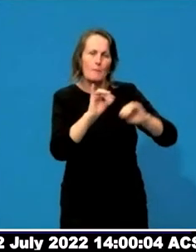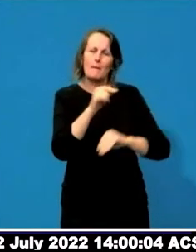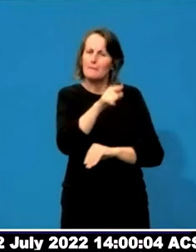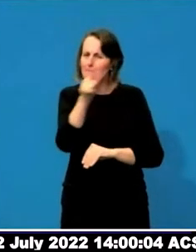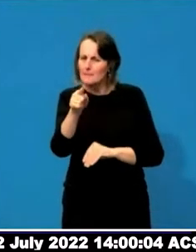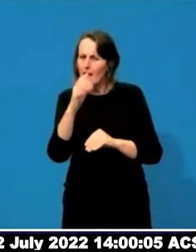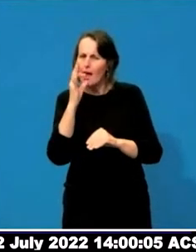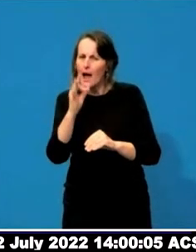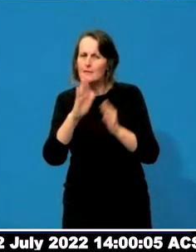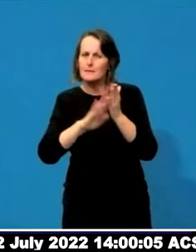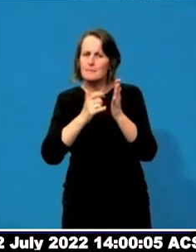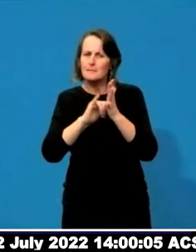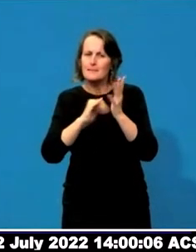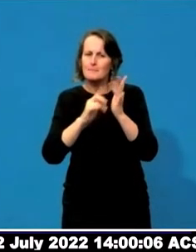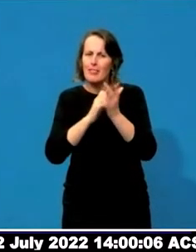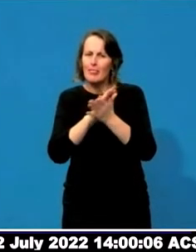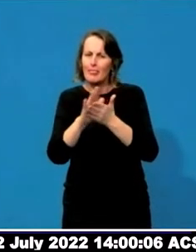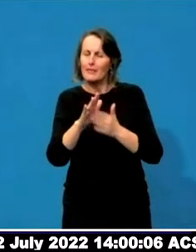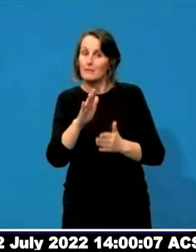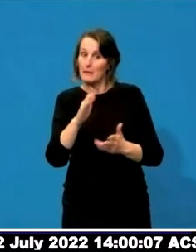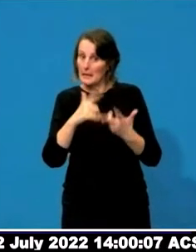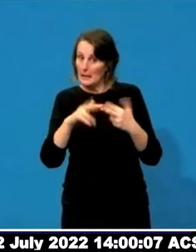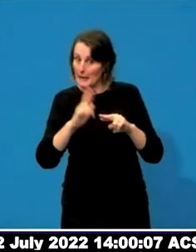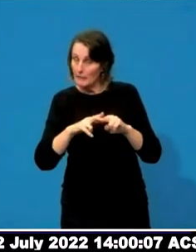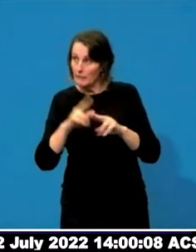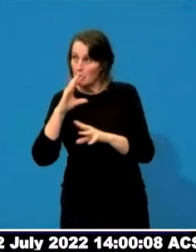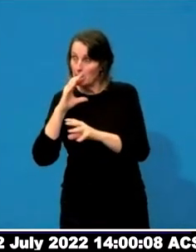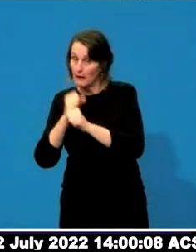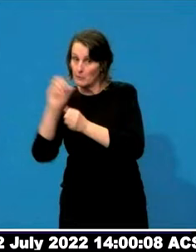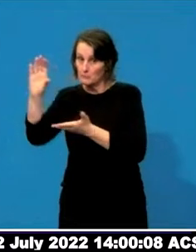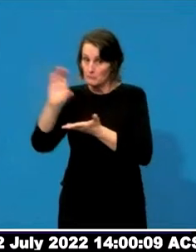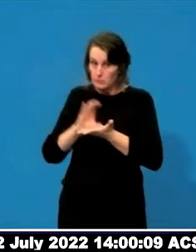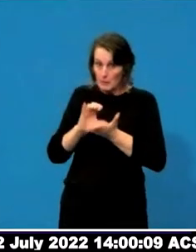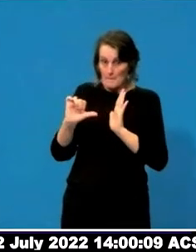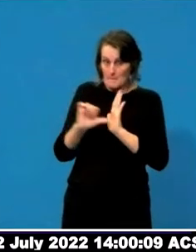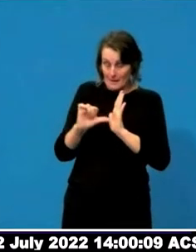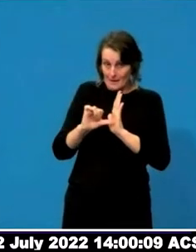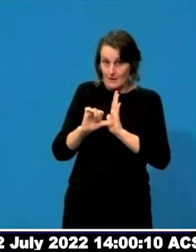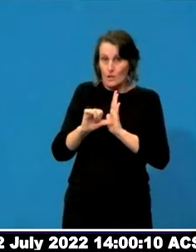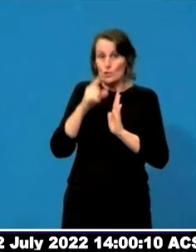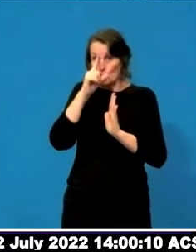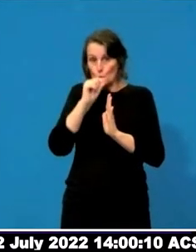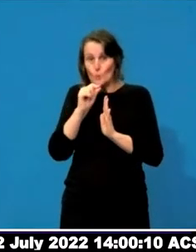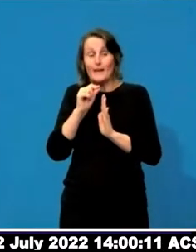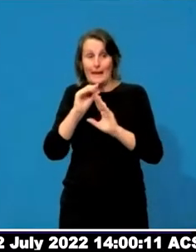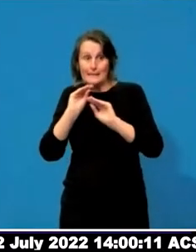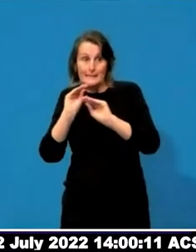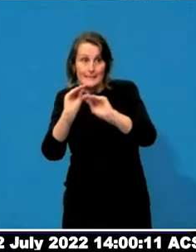If there was enough money to invest in local people, could you build a local workforce?